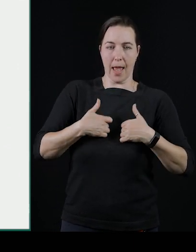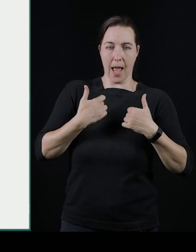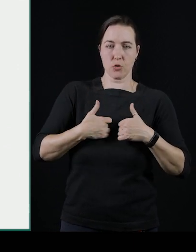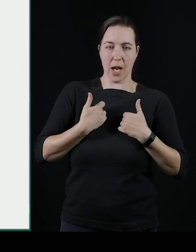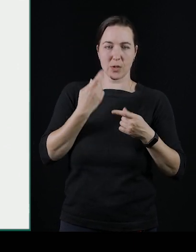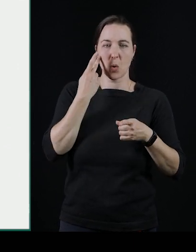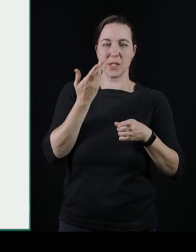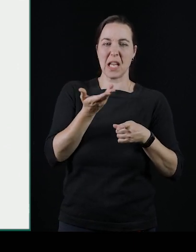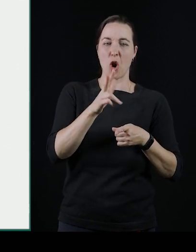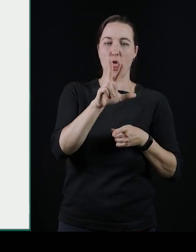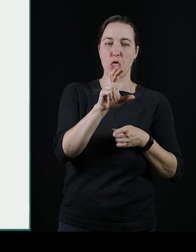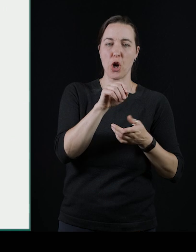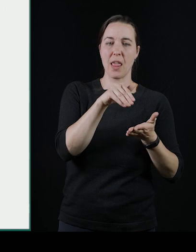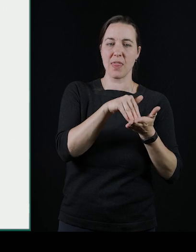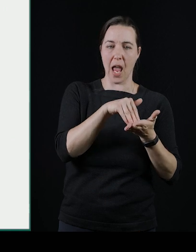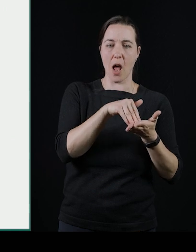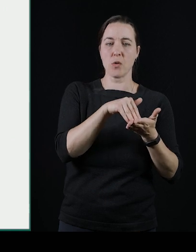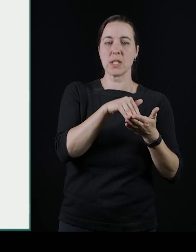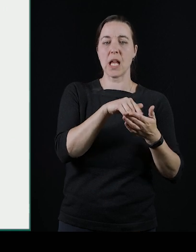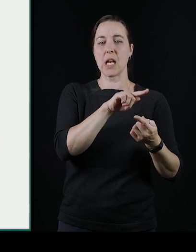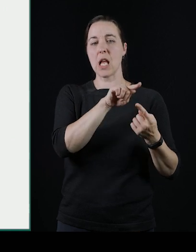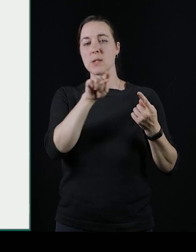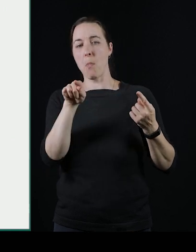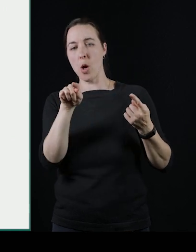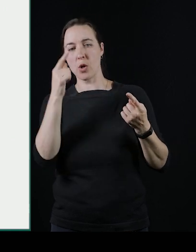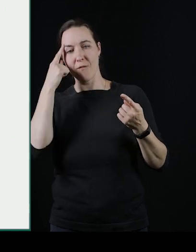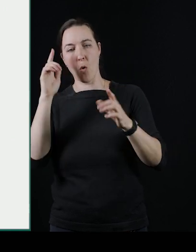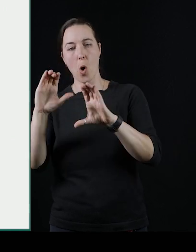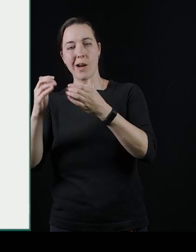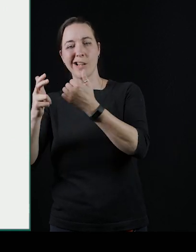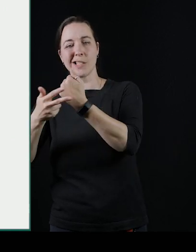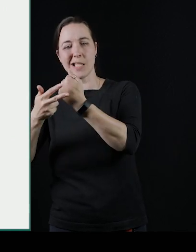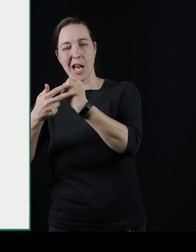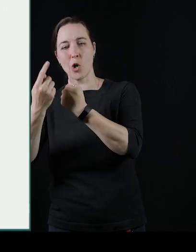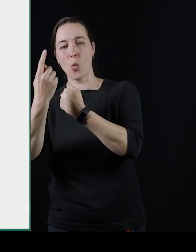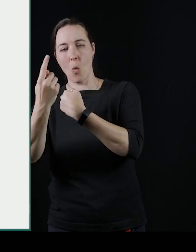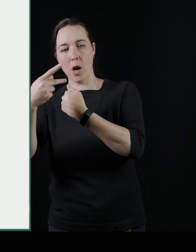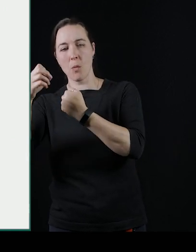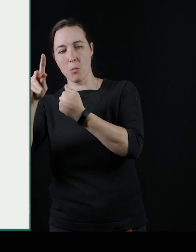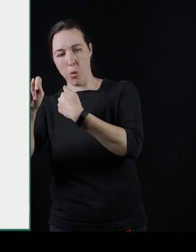So can see here about 30,000 on the VM is marked two containers, container one port.